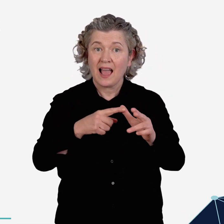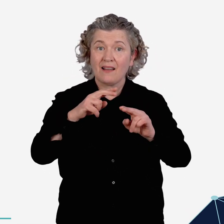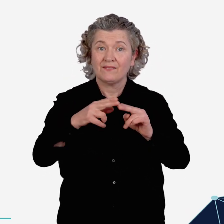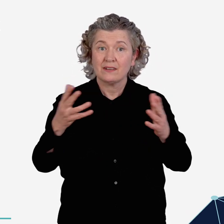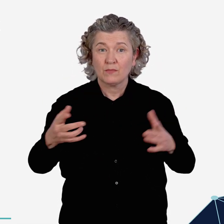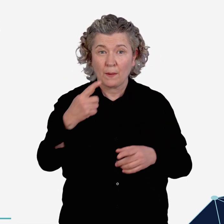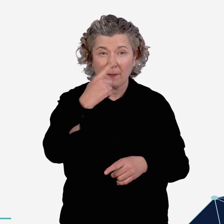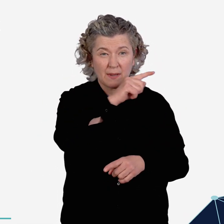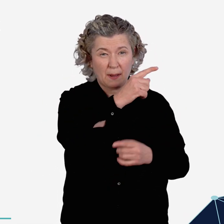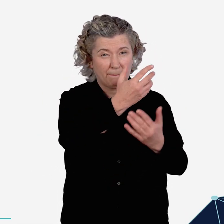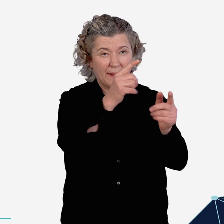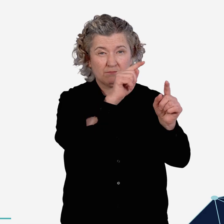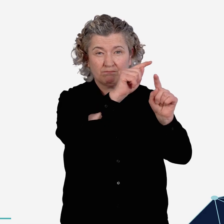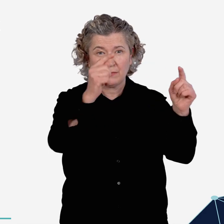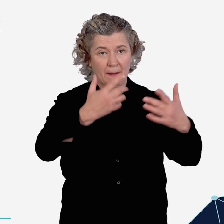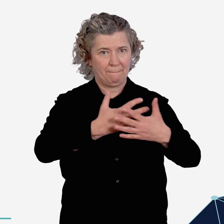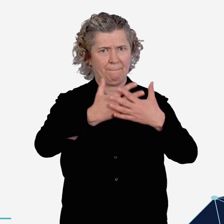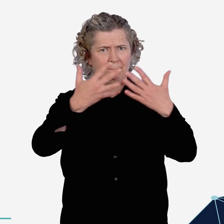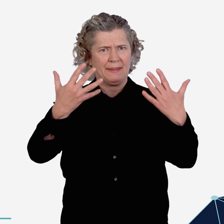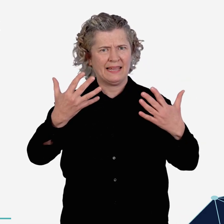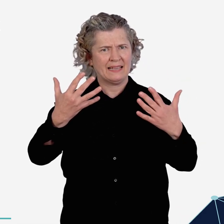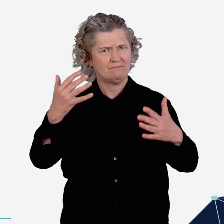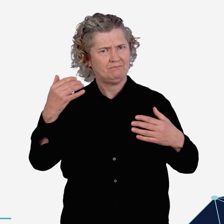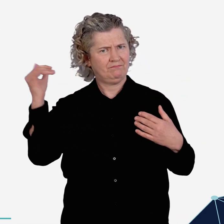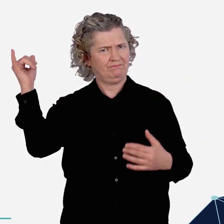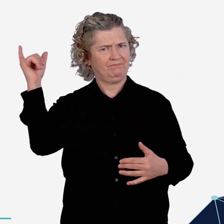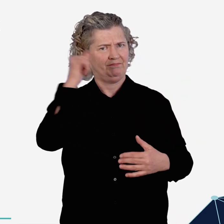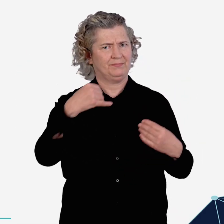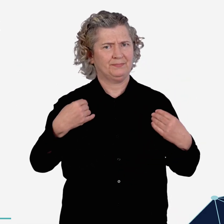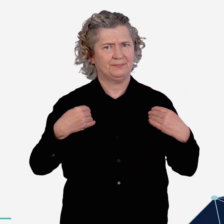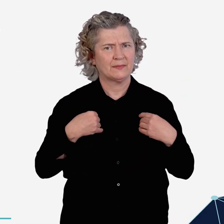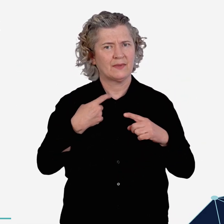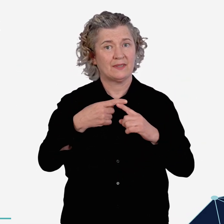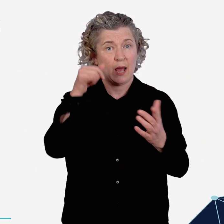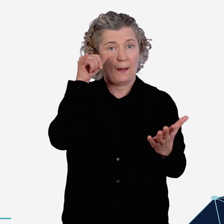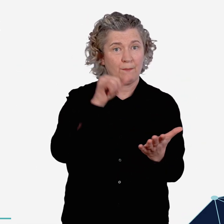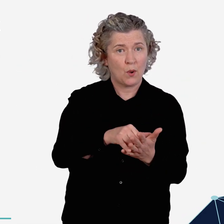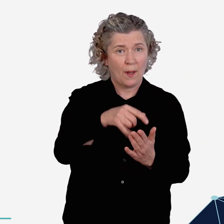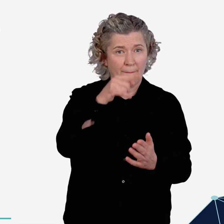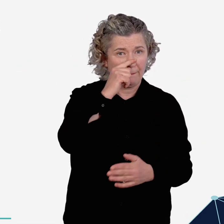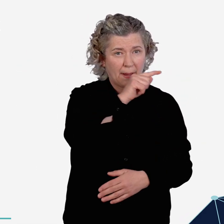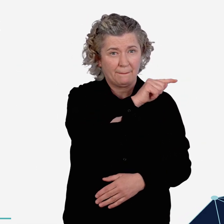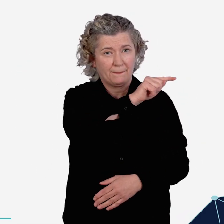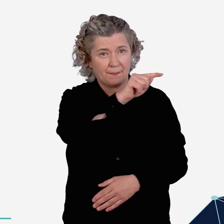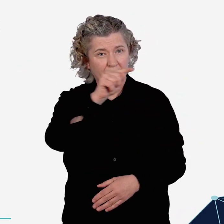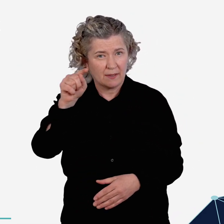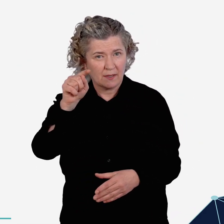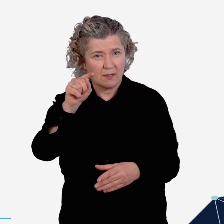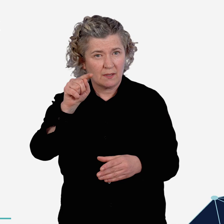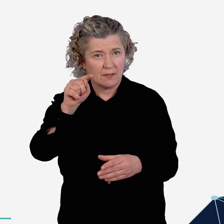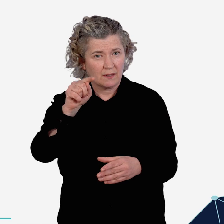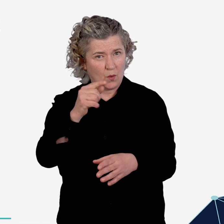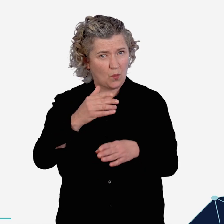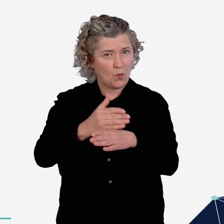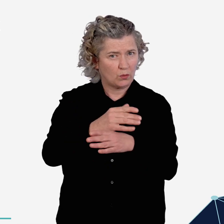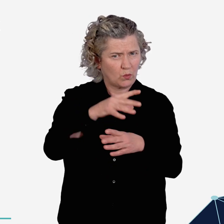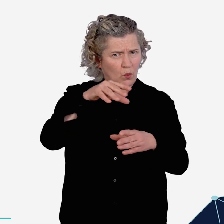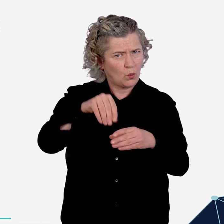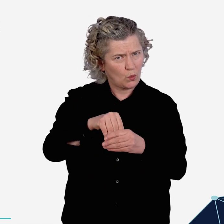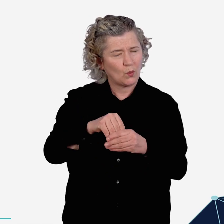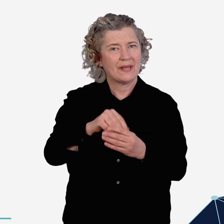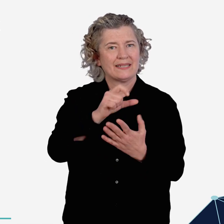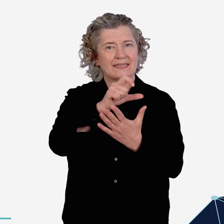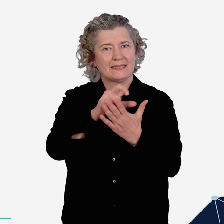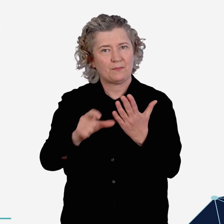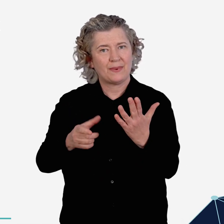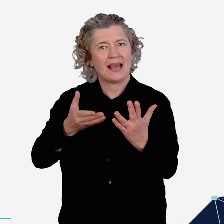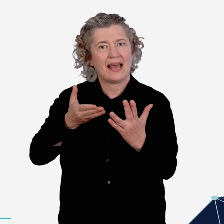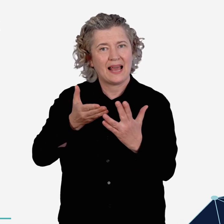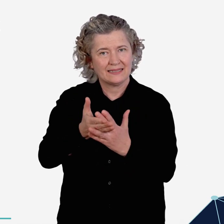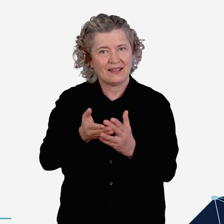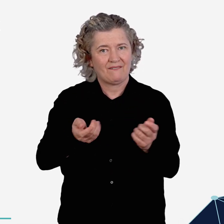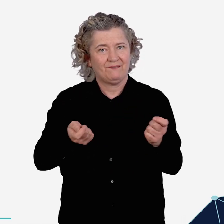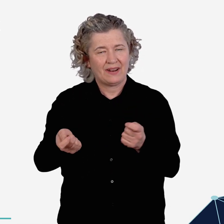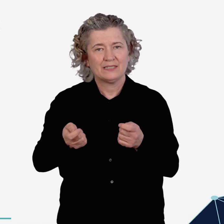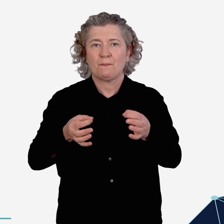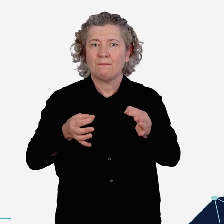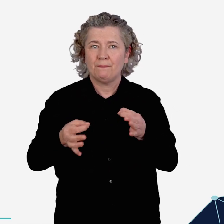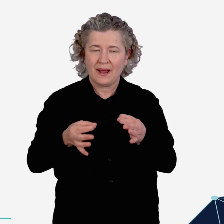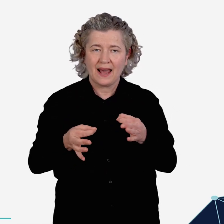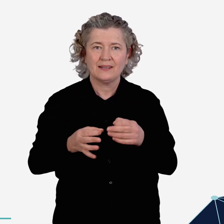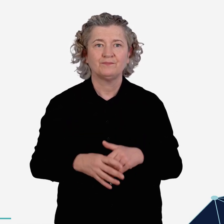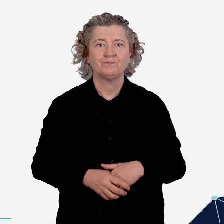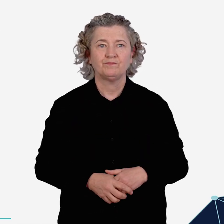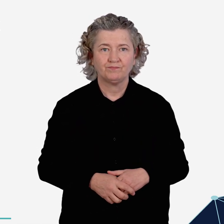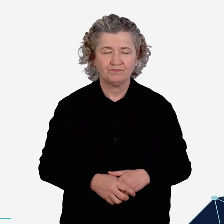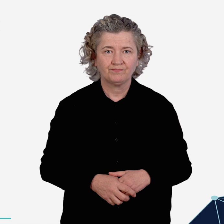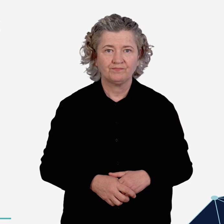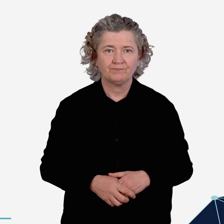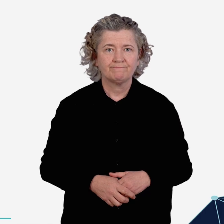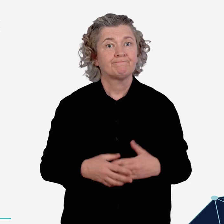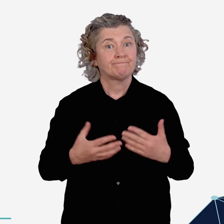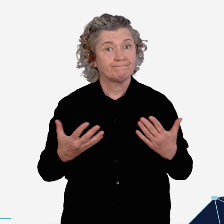The AAF encouraged many major airline and airport operators to put in place Disability Access Facilitation Plans.